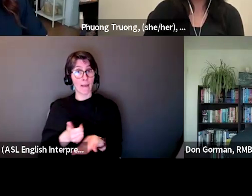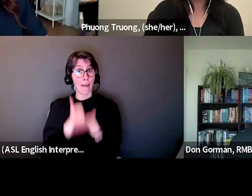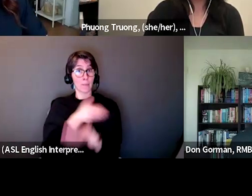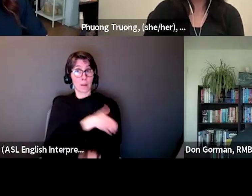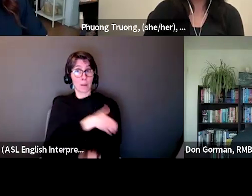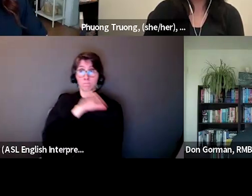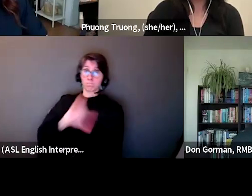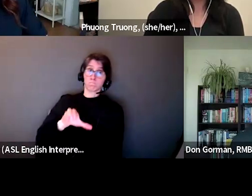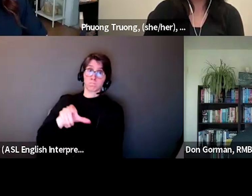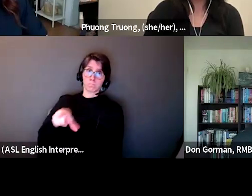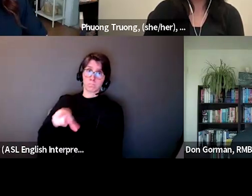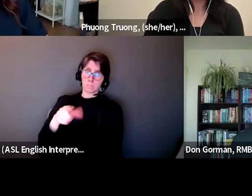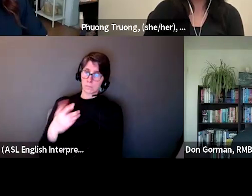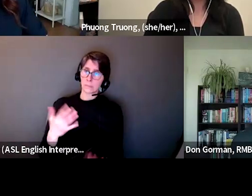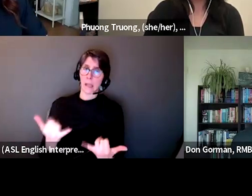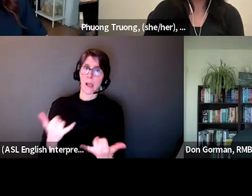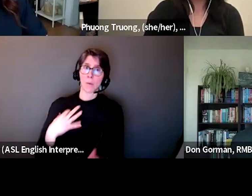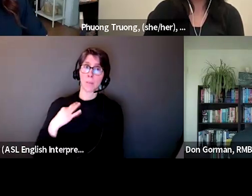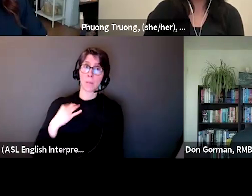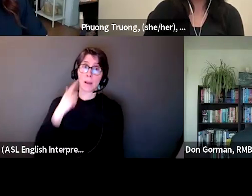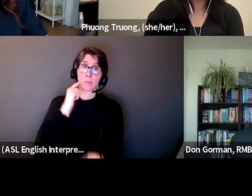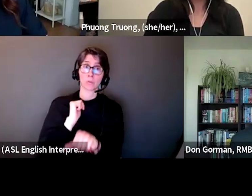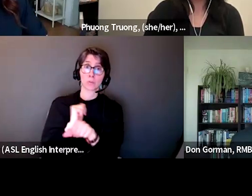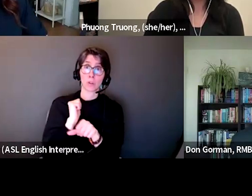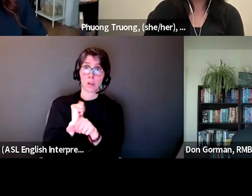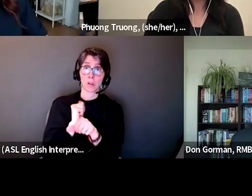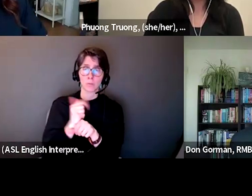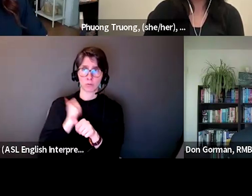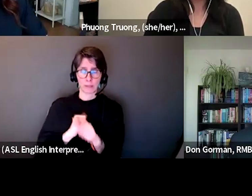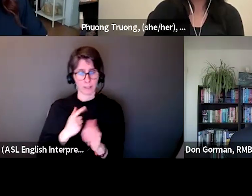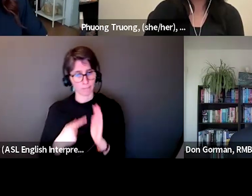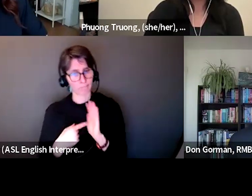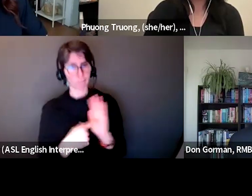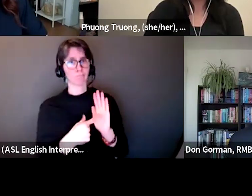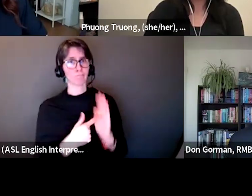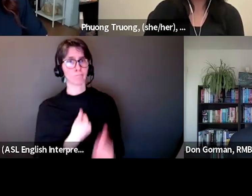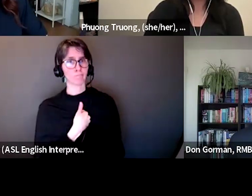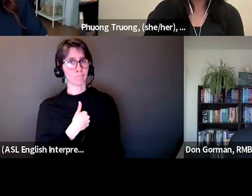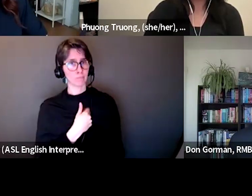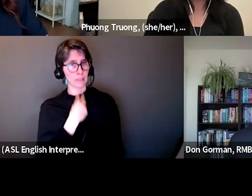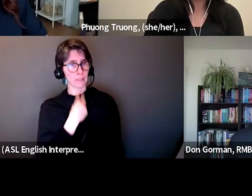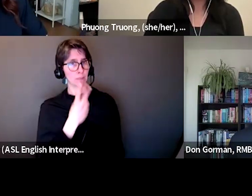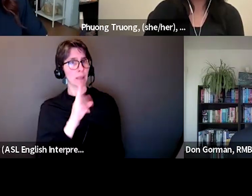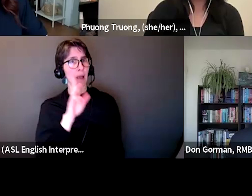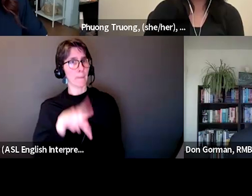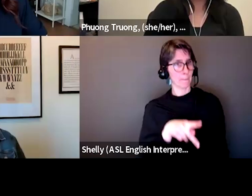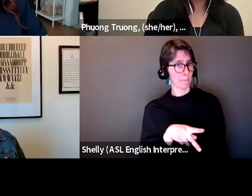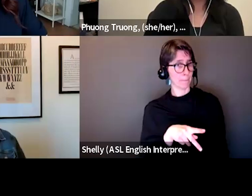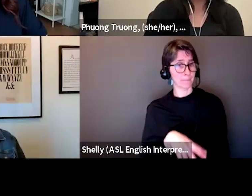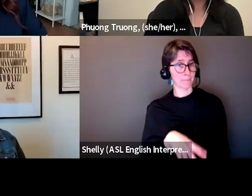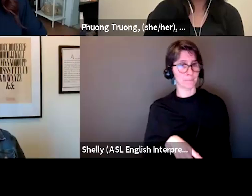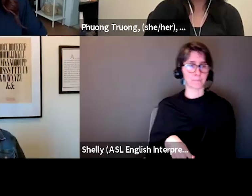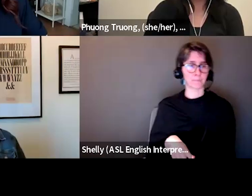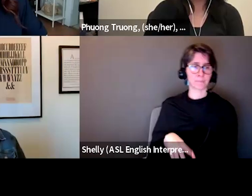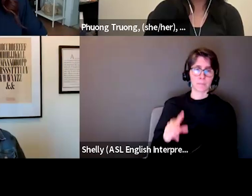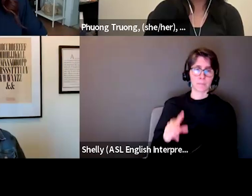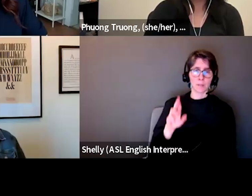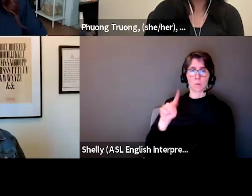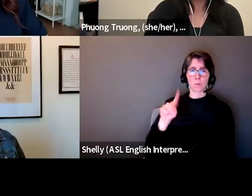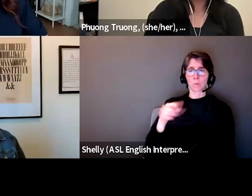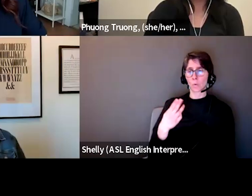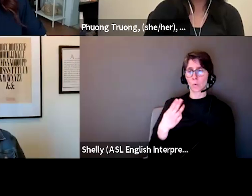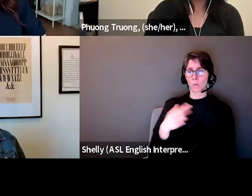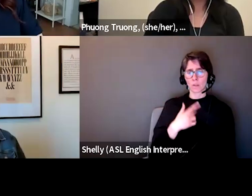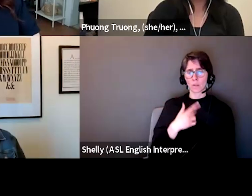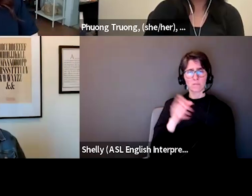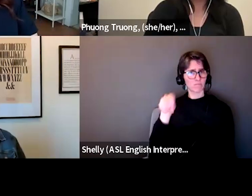when they are applying for jobs and to speak up? Ruth: I think yes. I mean, I think it's great to